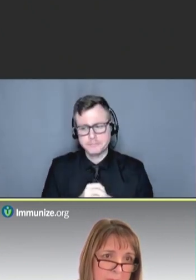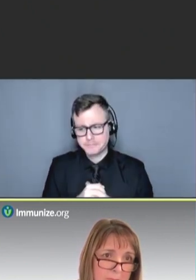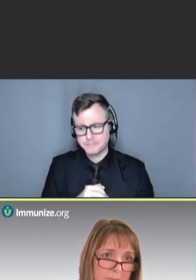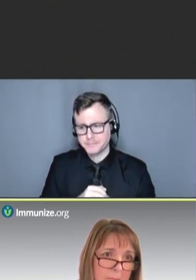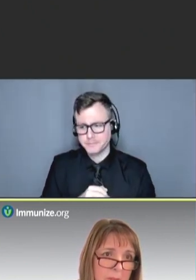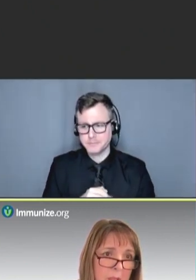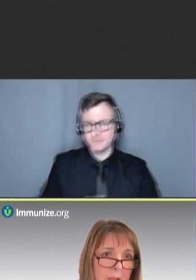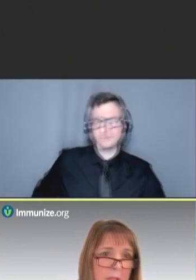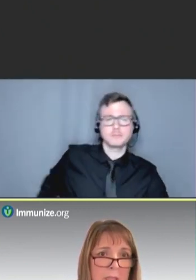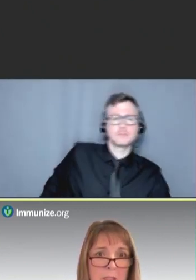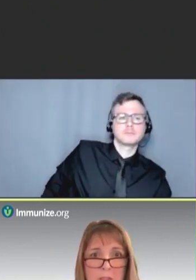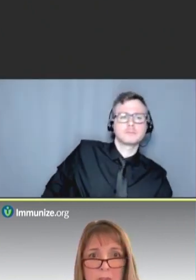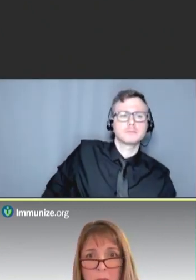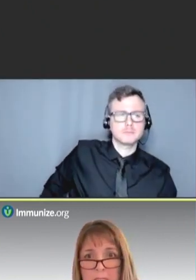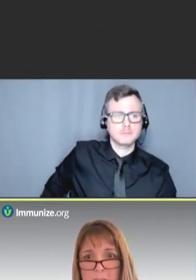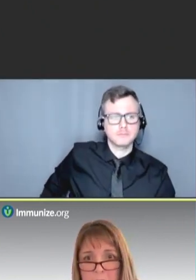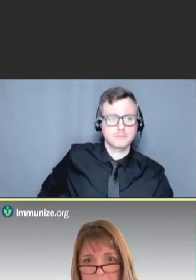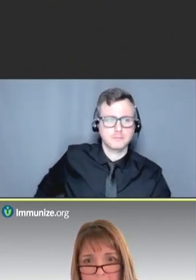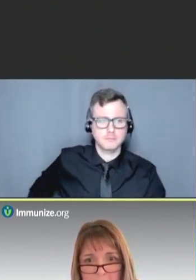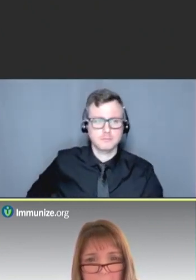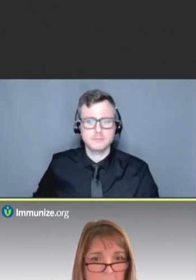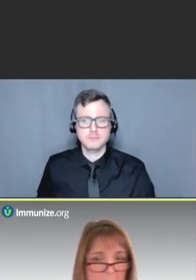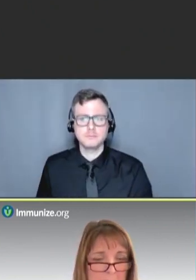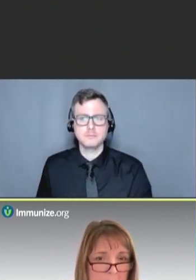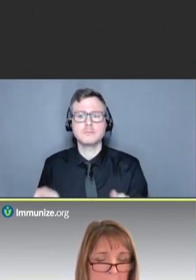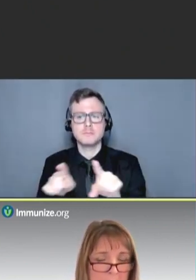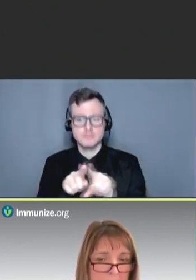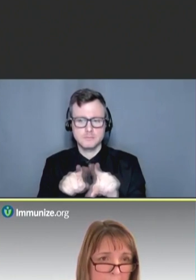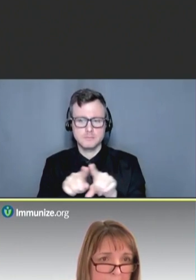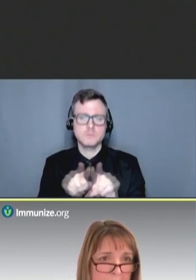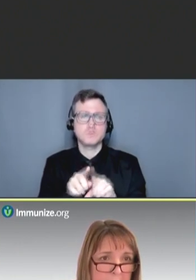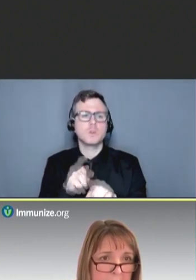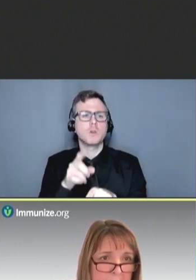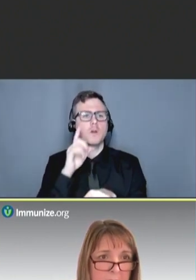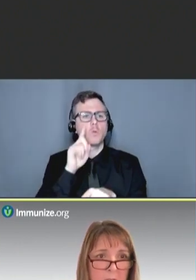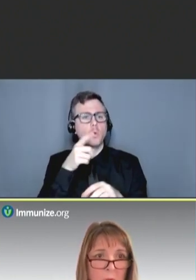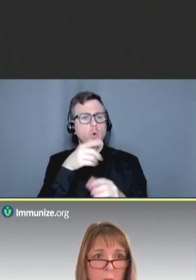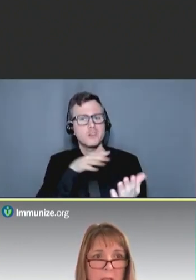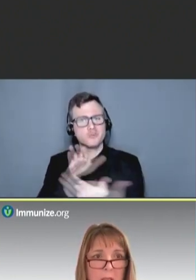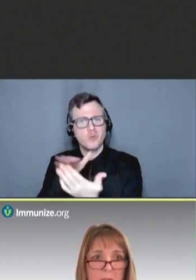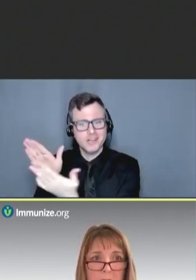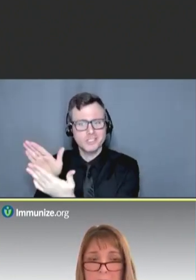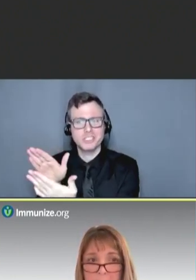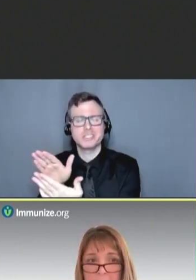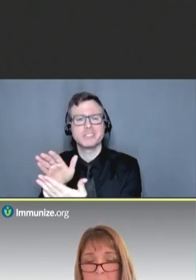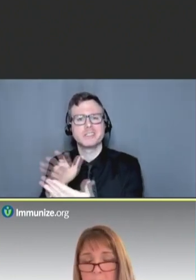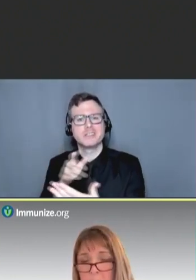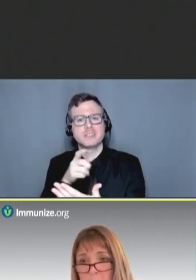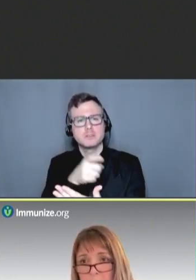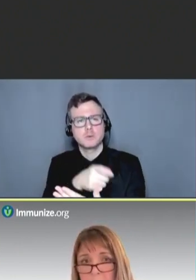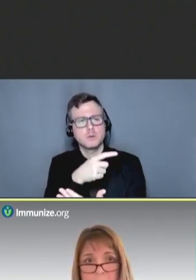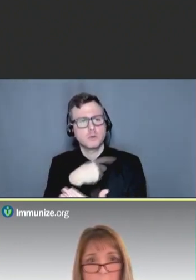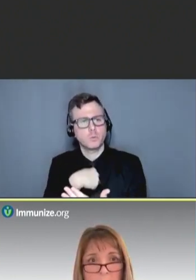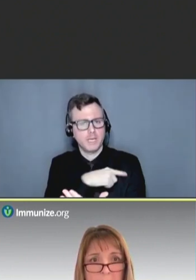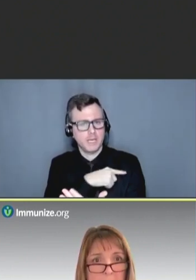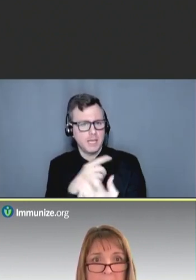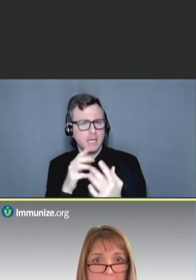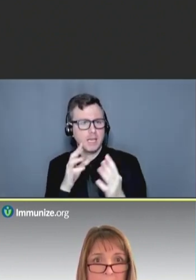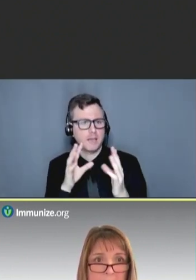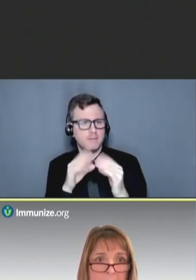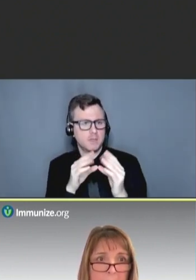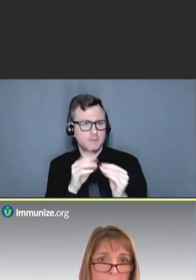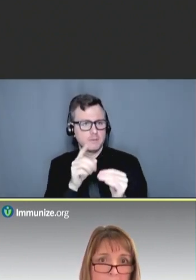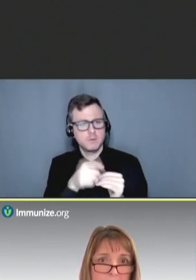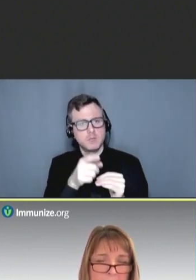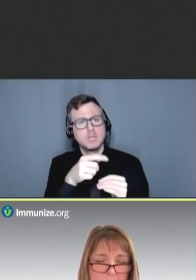So, in addition to those strategies, we convene adult immunization stakeholders, generally